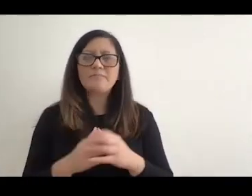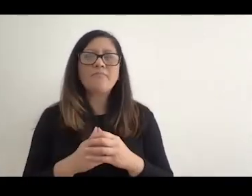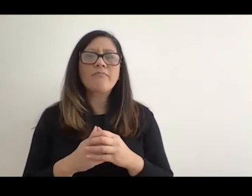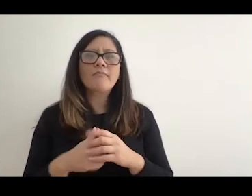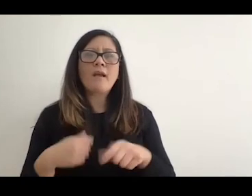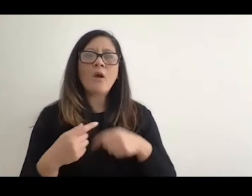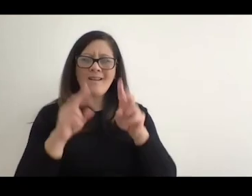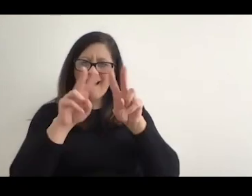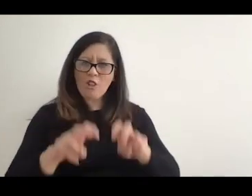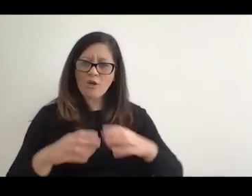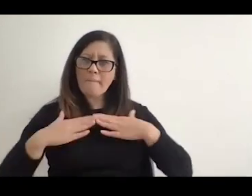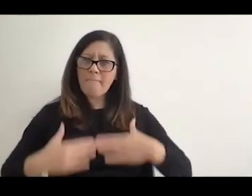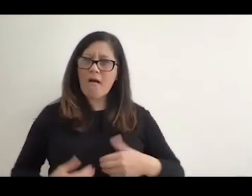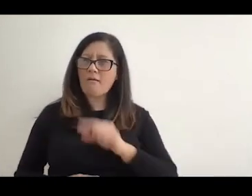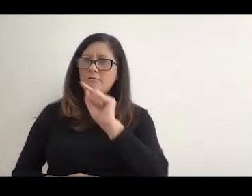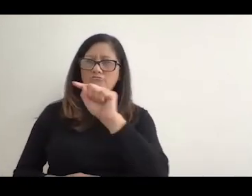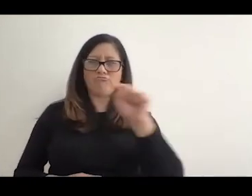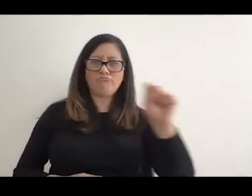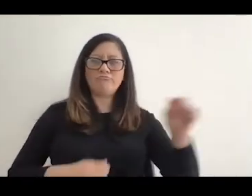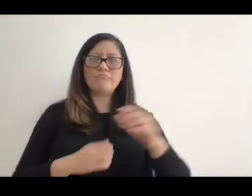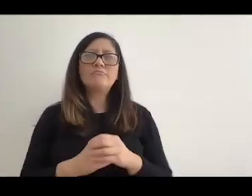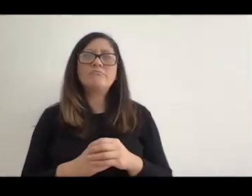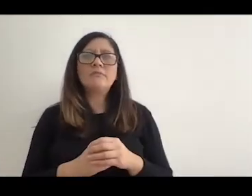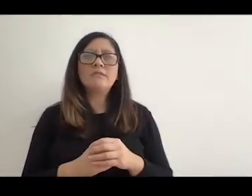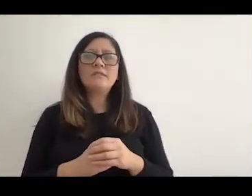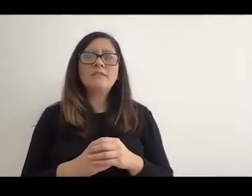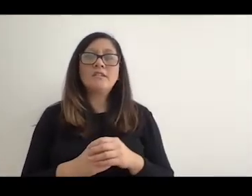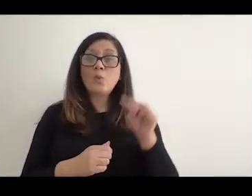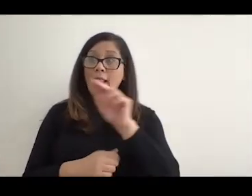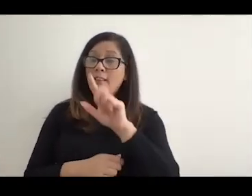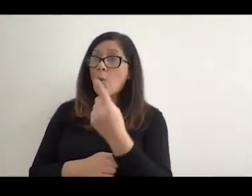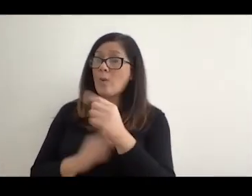So when I look at body types, I go beyond just the type of assistive technology.